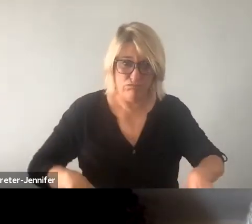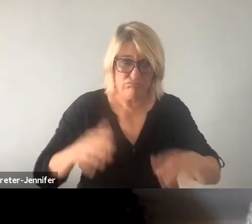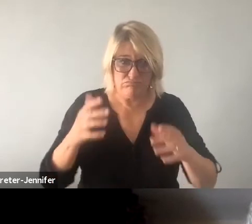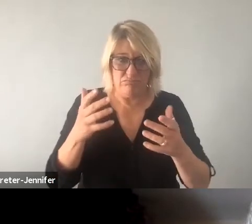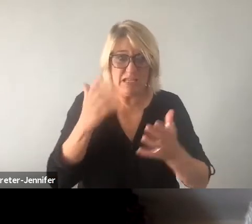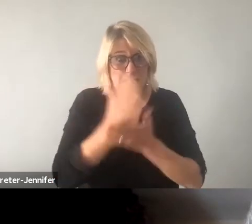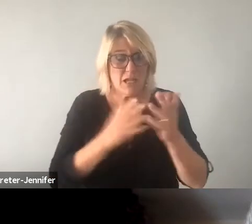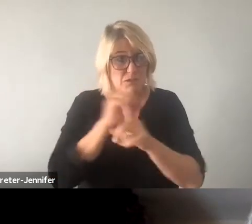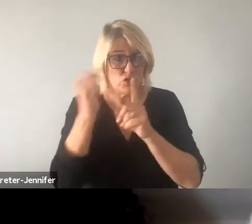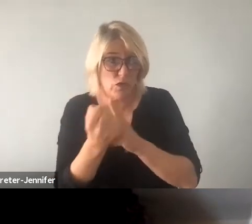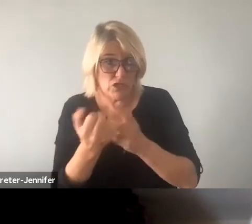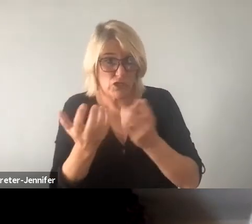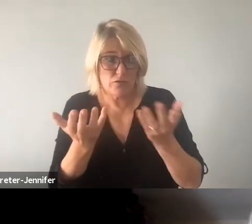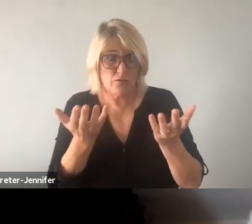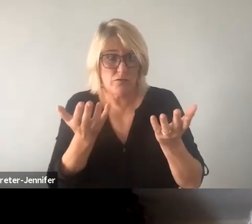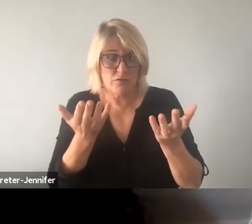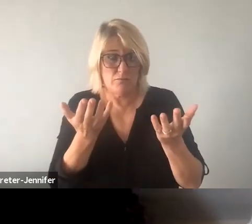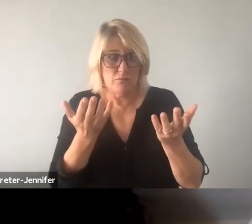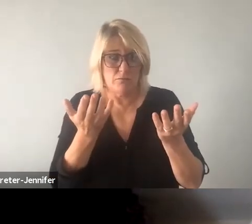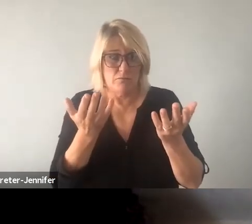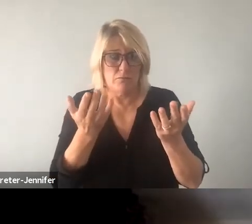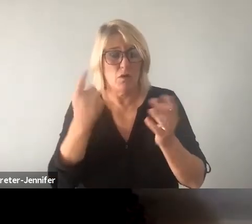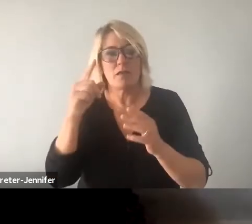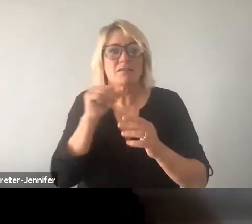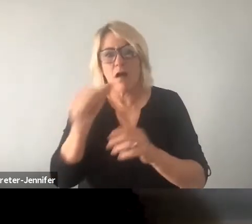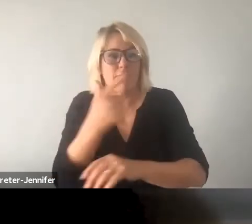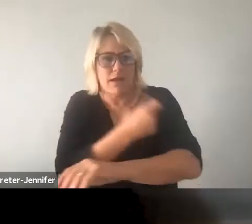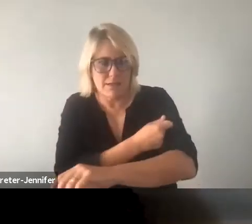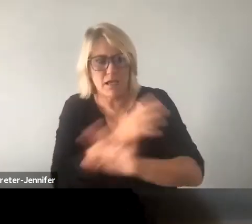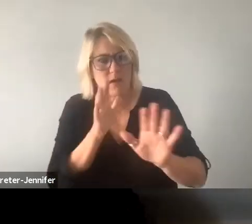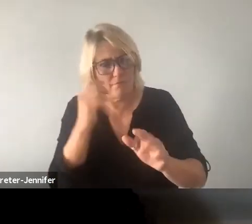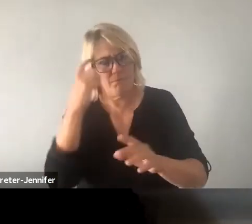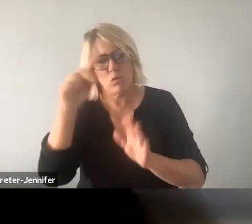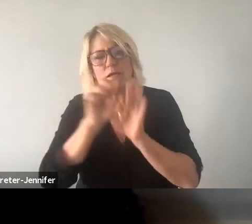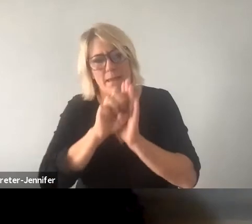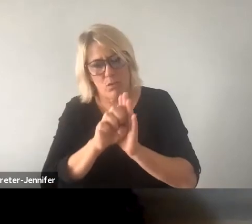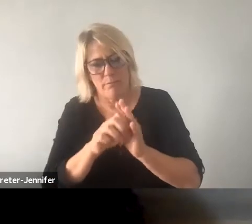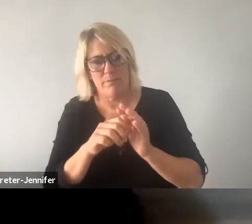any reasonable accommodation that might mitigate that threat. So in some